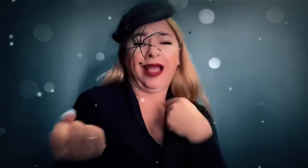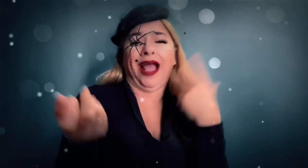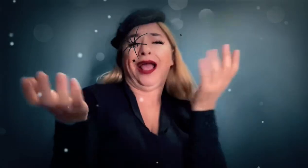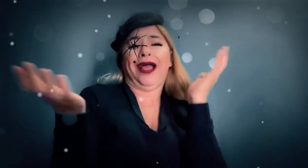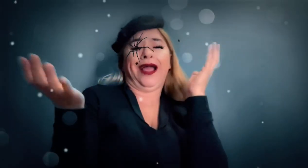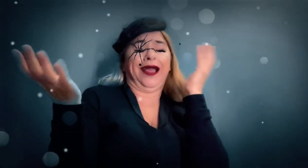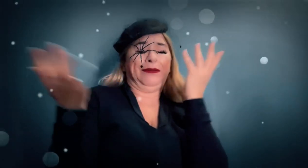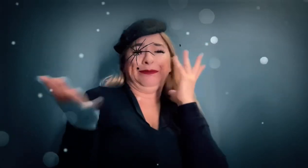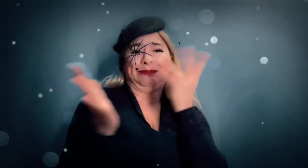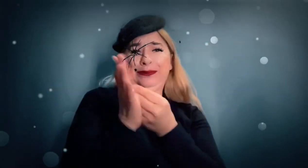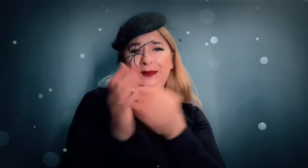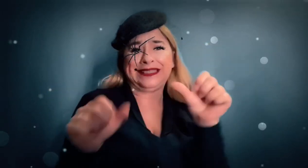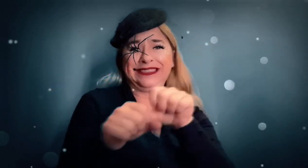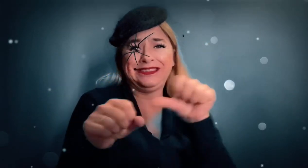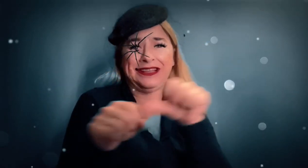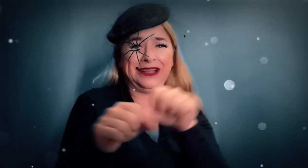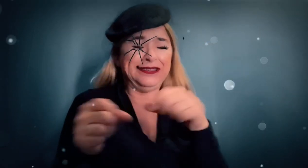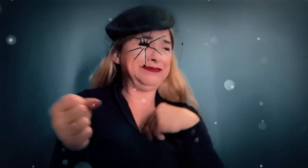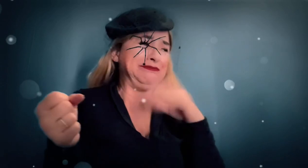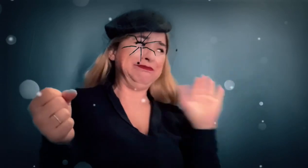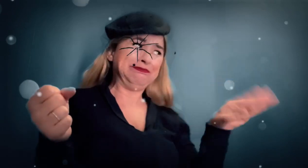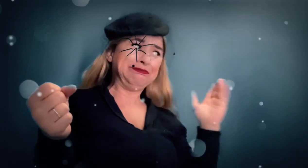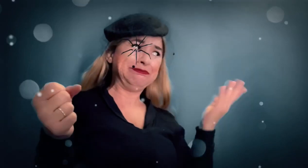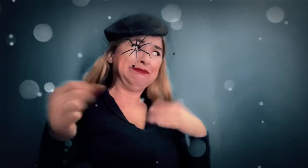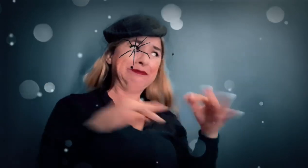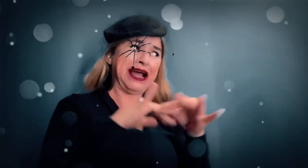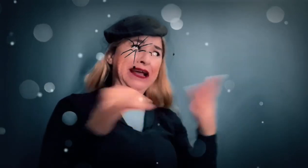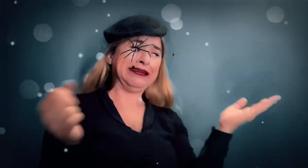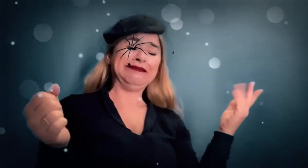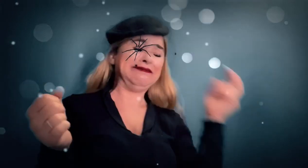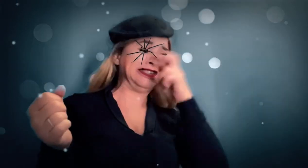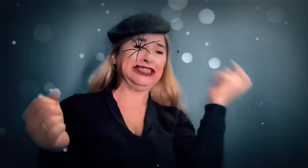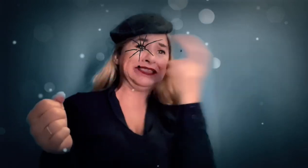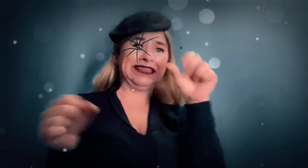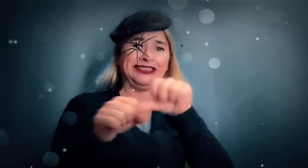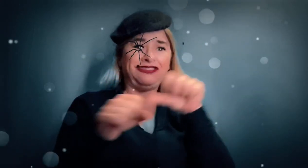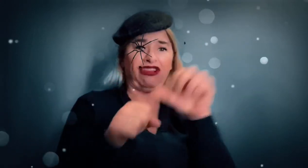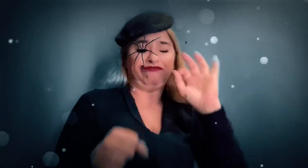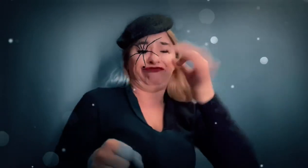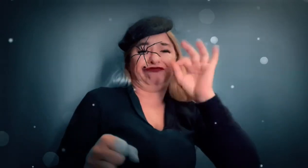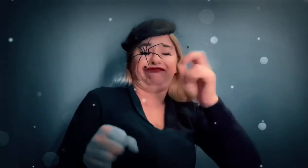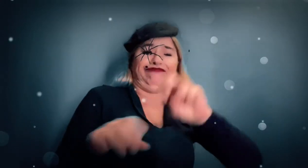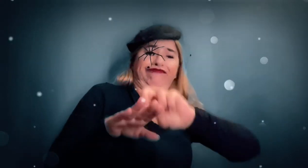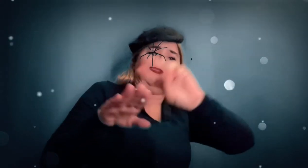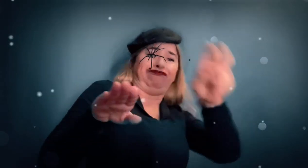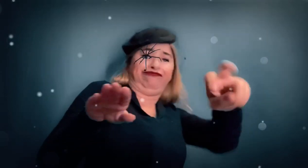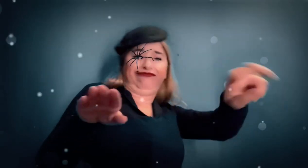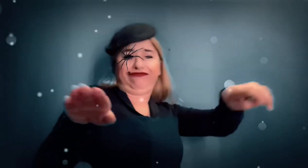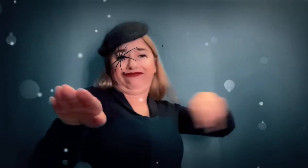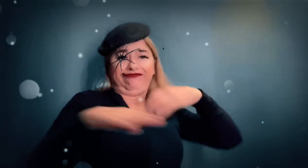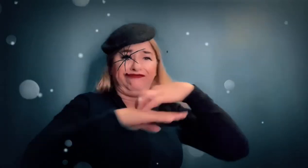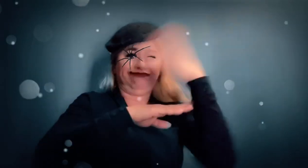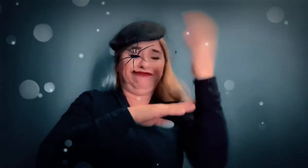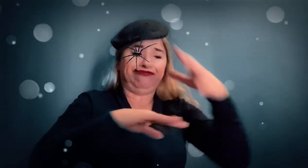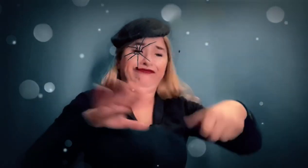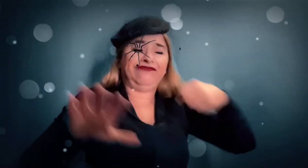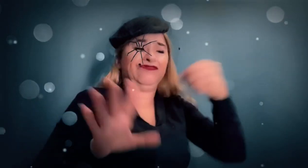"Damn! We're out of gas…!" “My husband, go get some gas! » « Yes », answers my husband who gets out of the car. He looks for a can of gasoline in the trunk